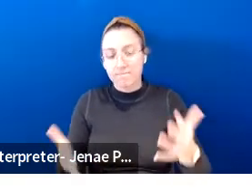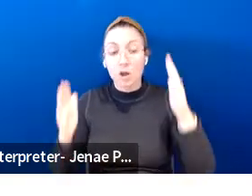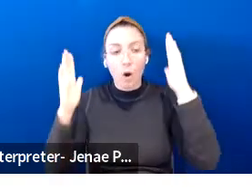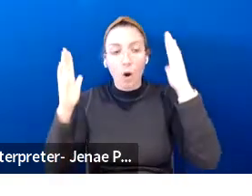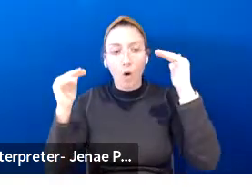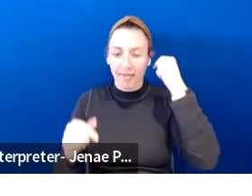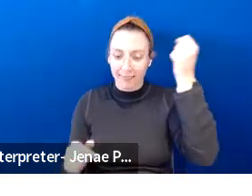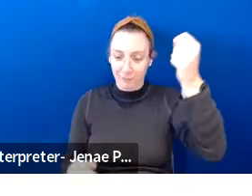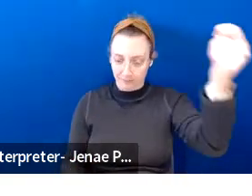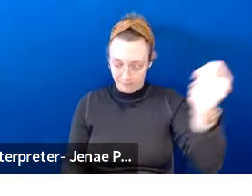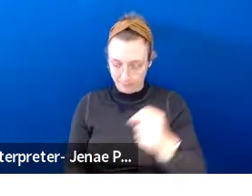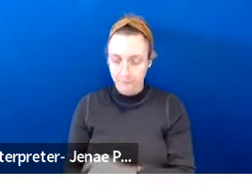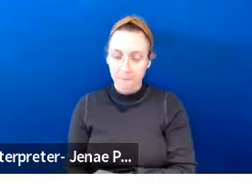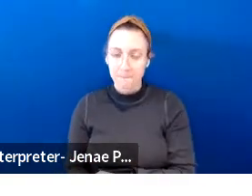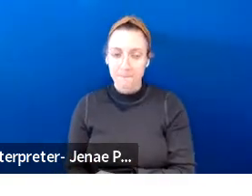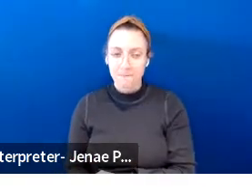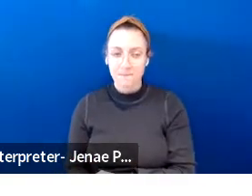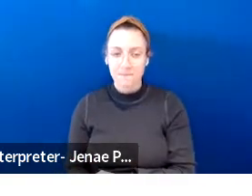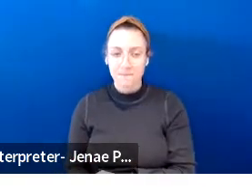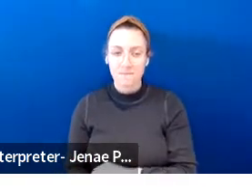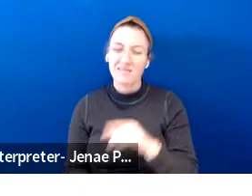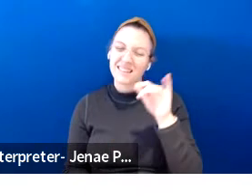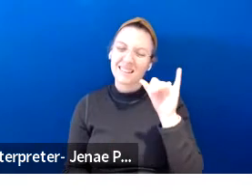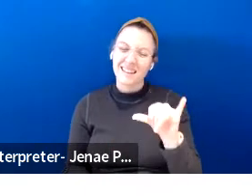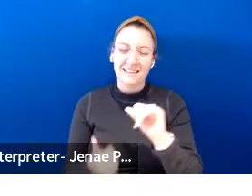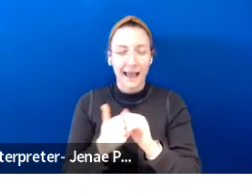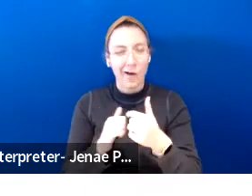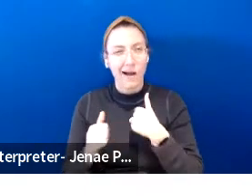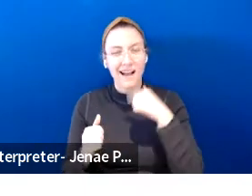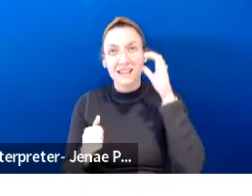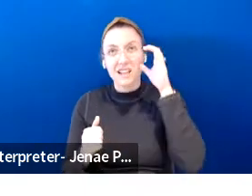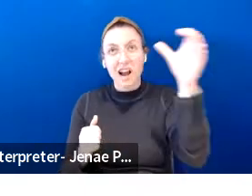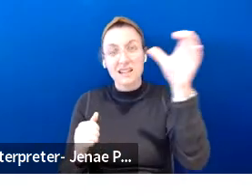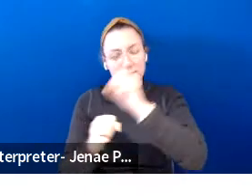And this is how I conceptualized Hope theory. From the readings that I did.